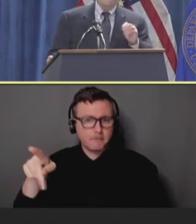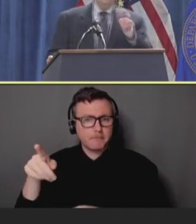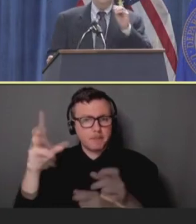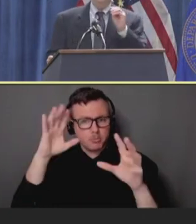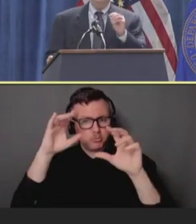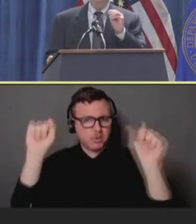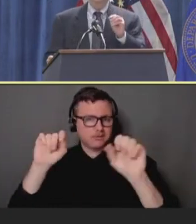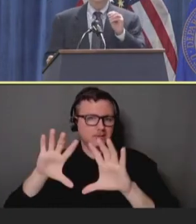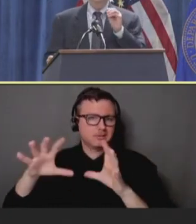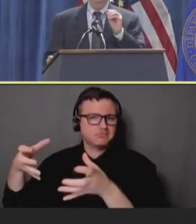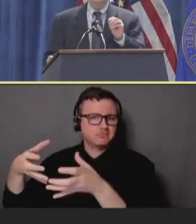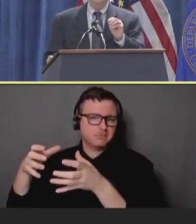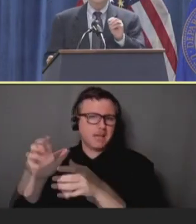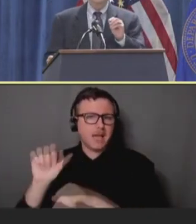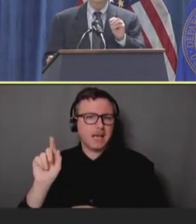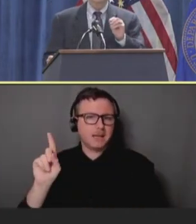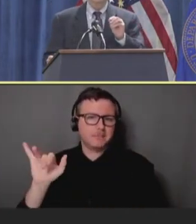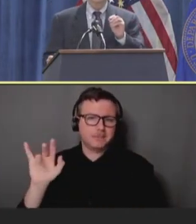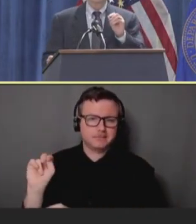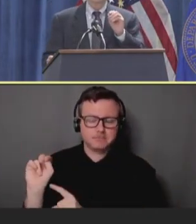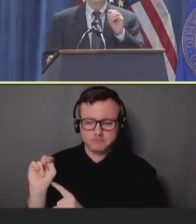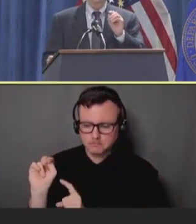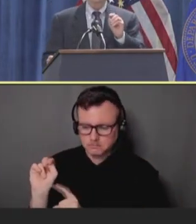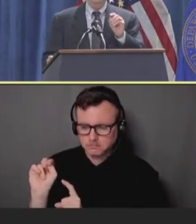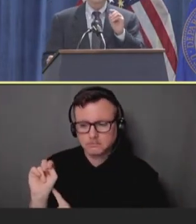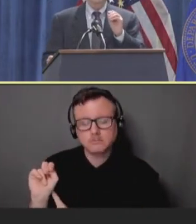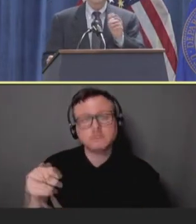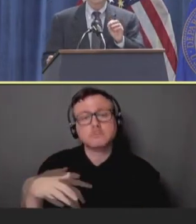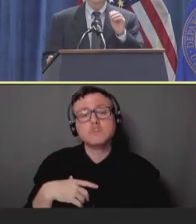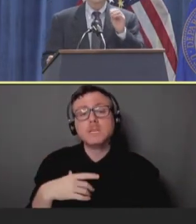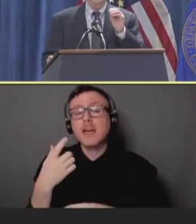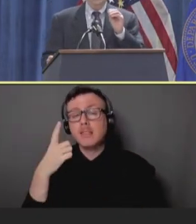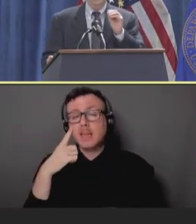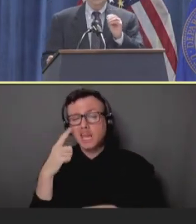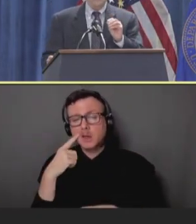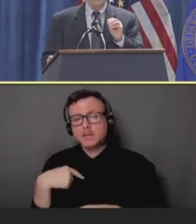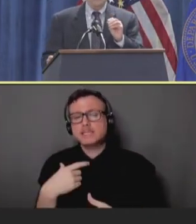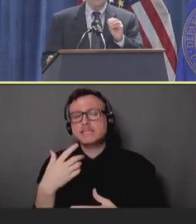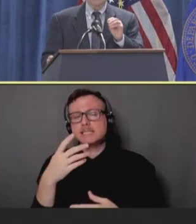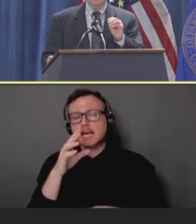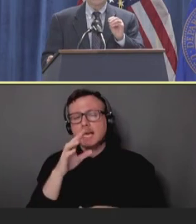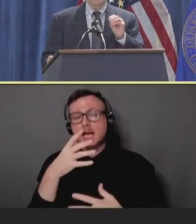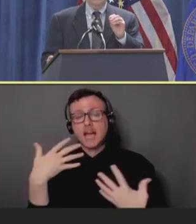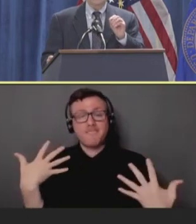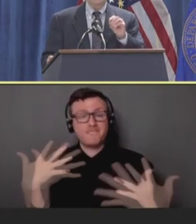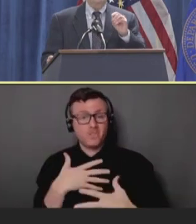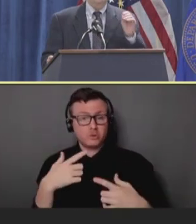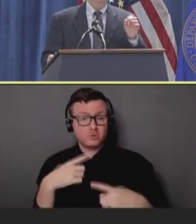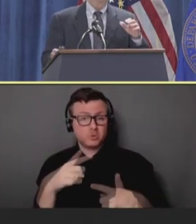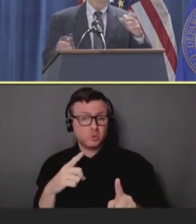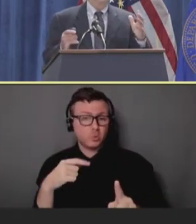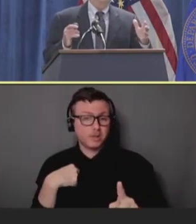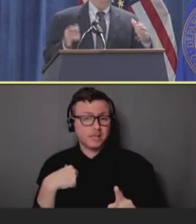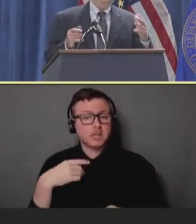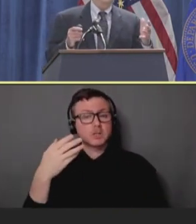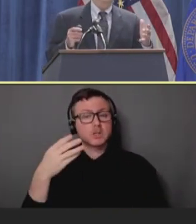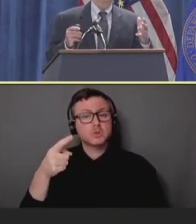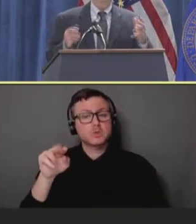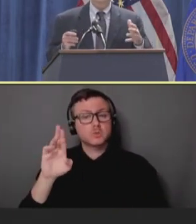but there certainly was a fear when Trump was elected, having made statements about